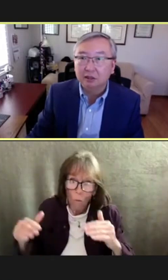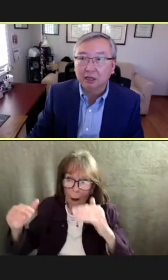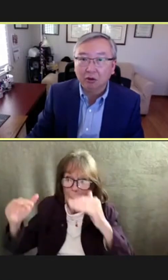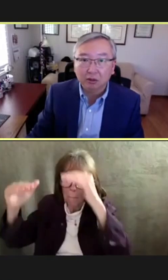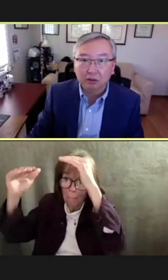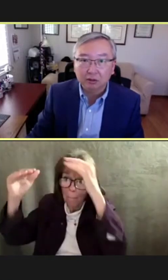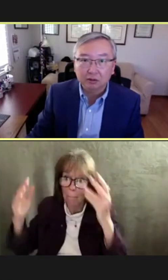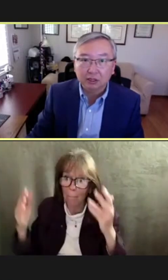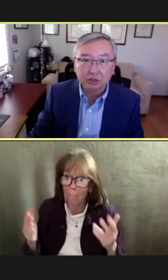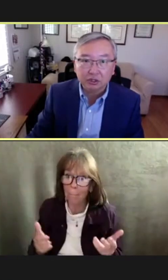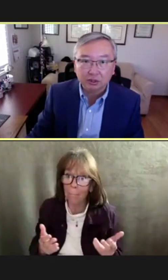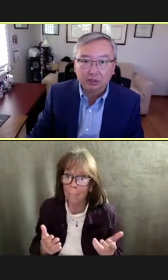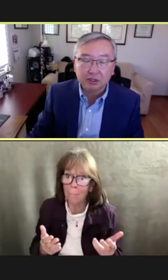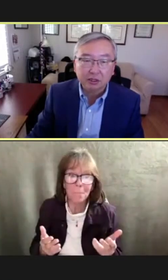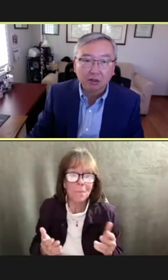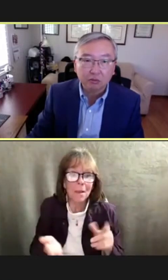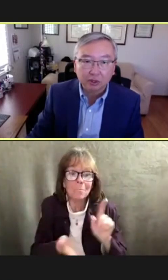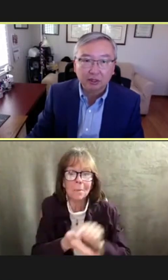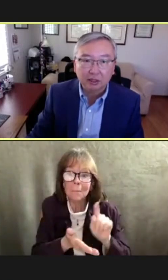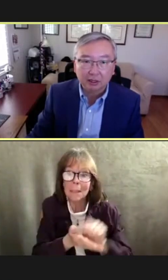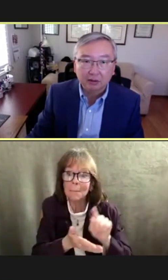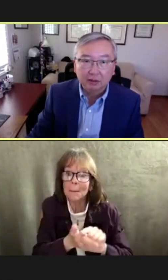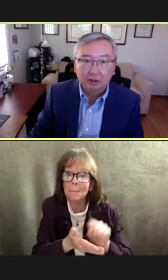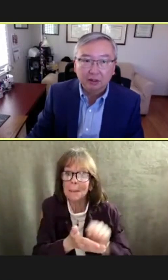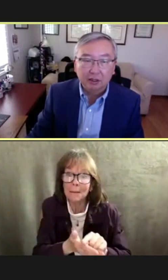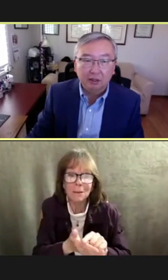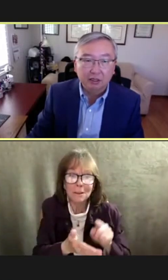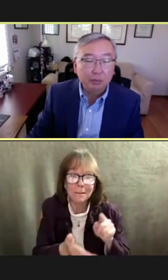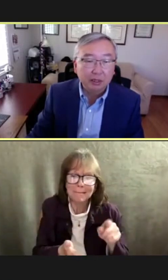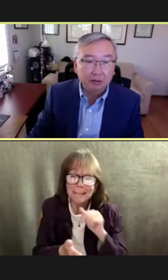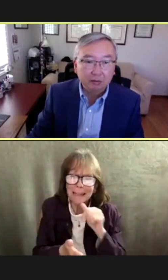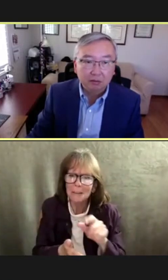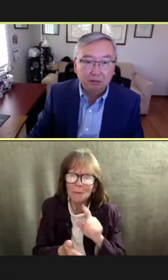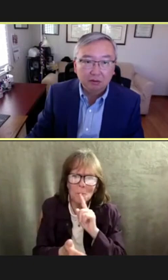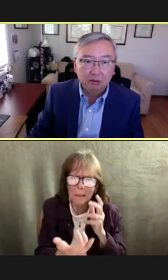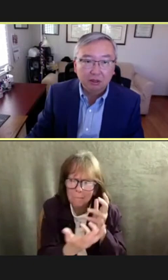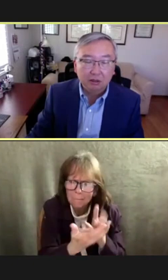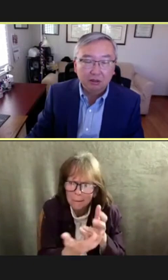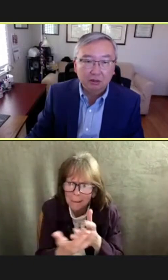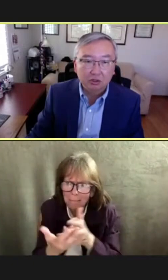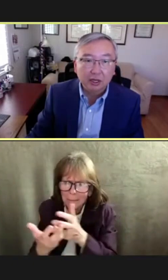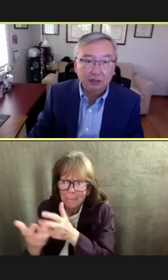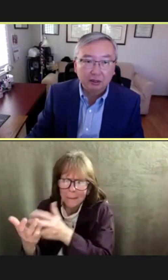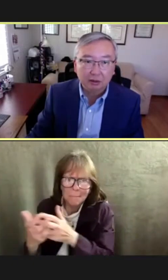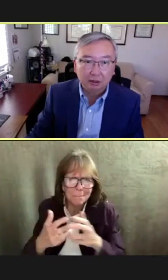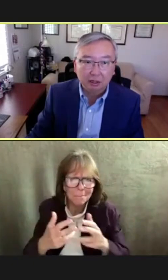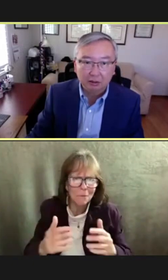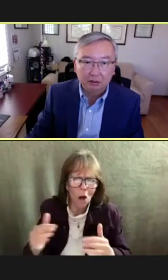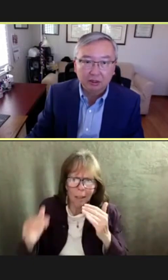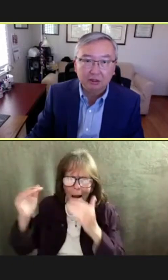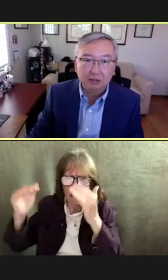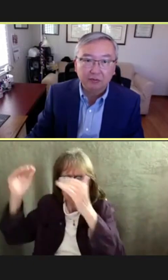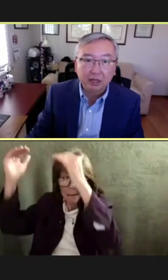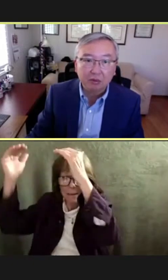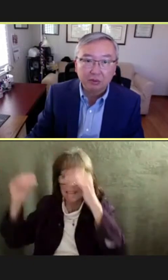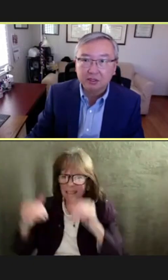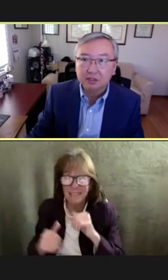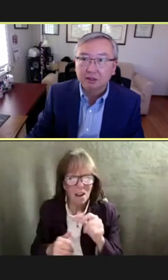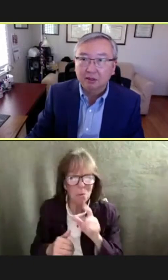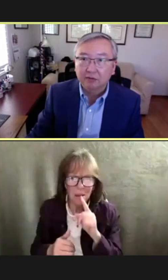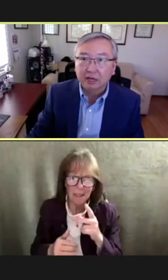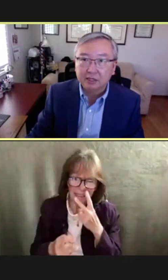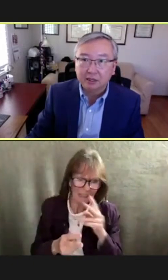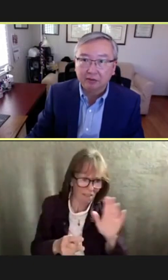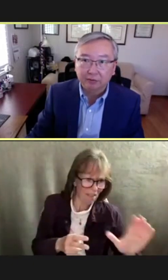and our literature is not really keeping track on the developments fast enough.